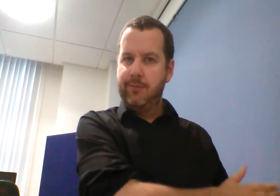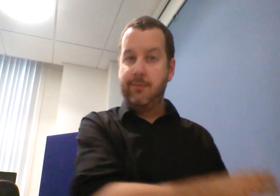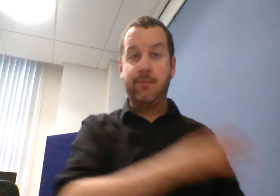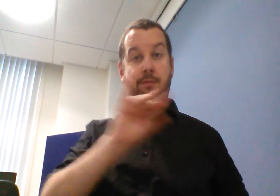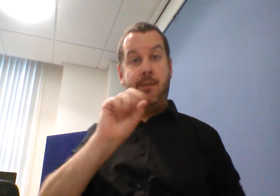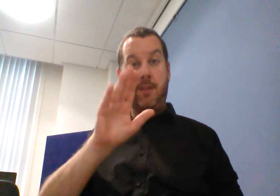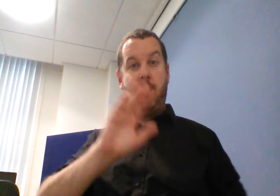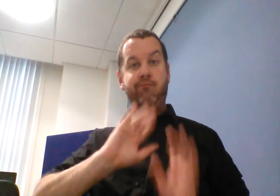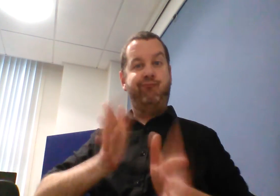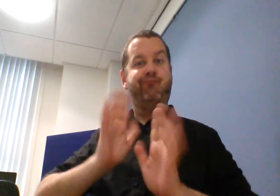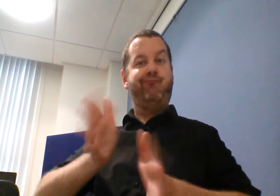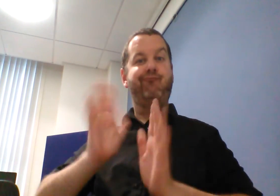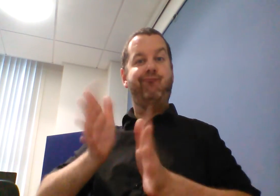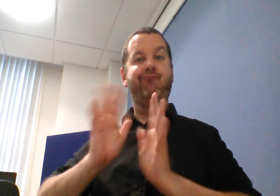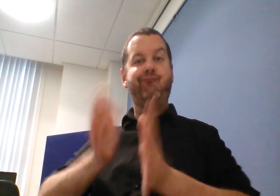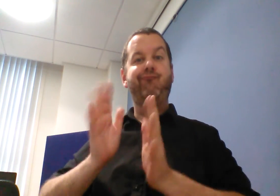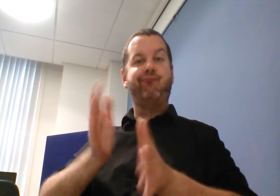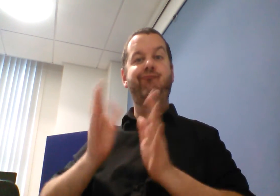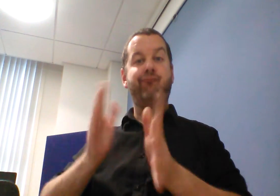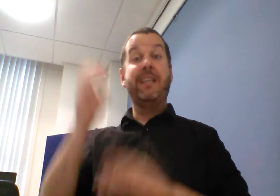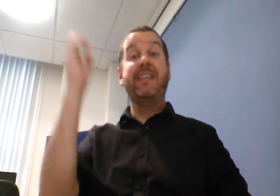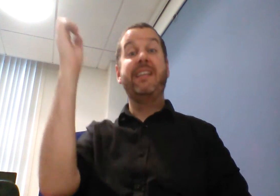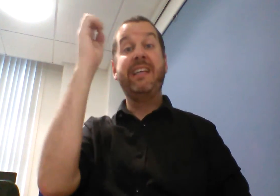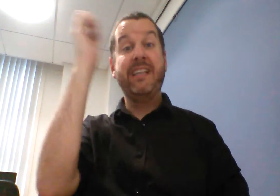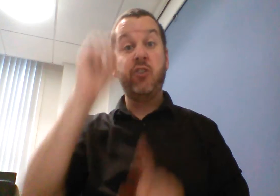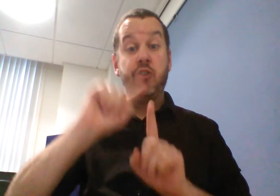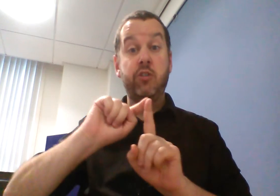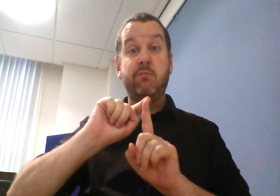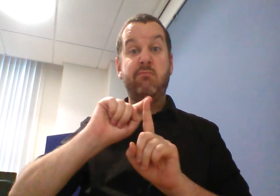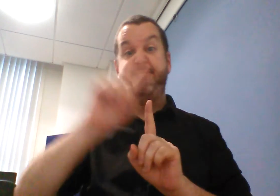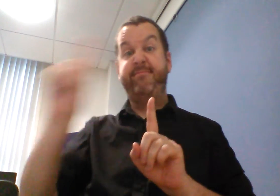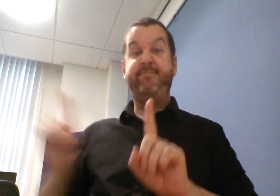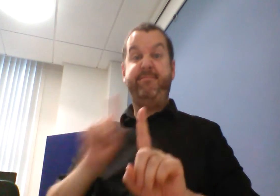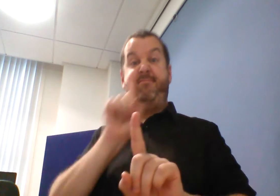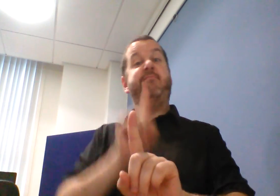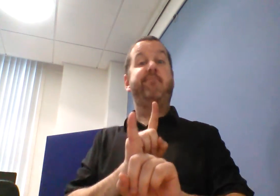English can take a back seat while sign language takes the lead for a change.